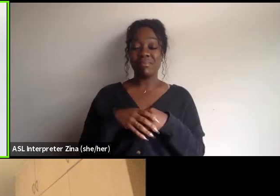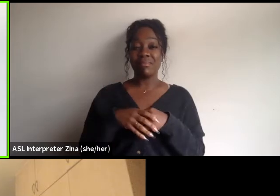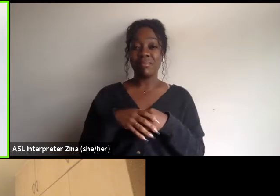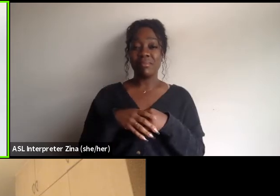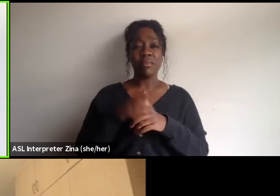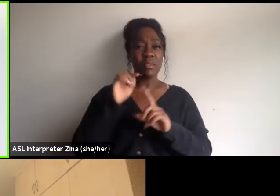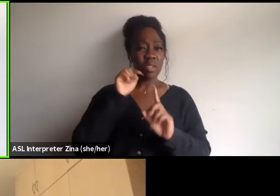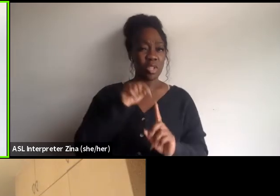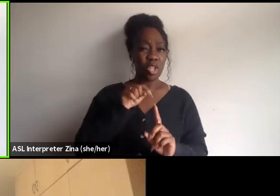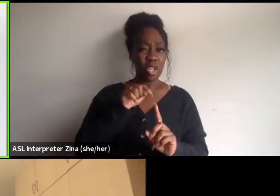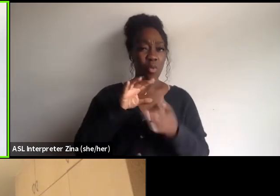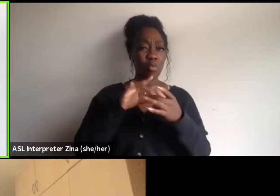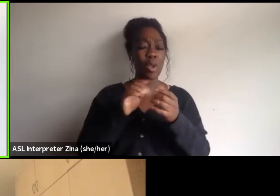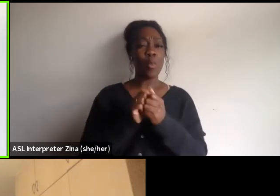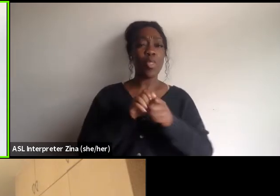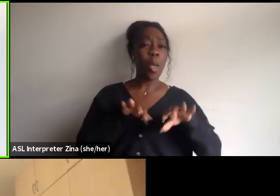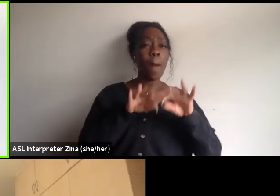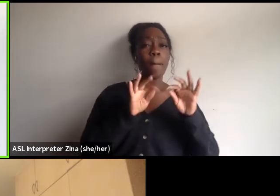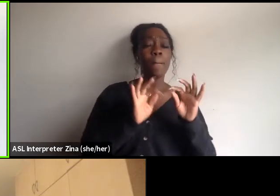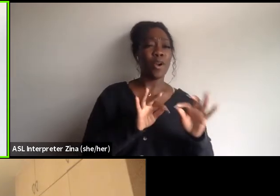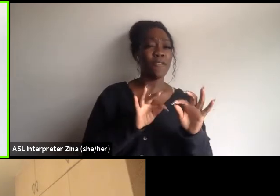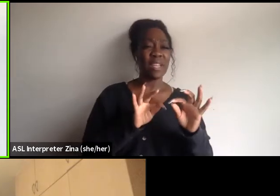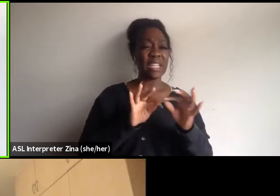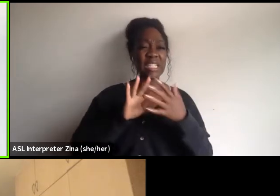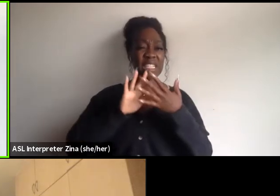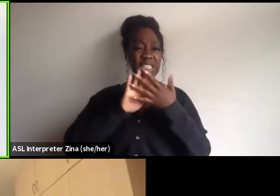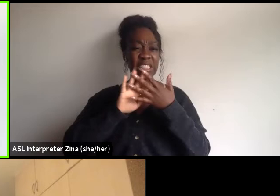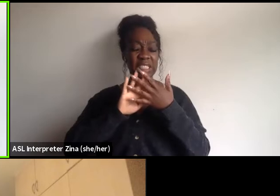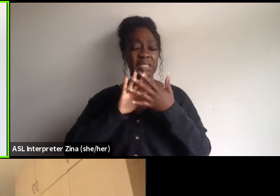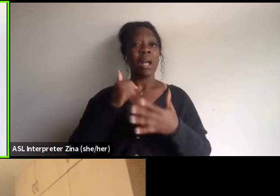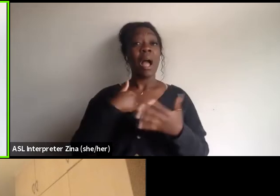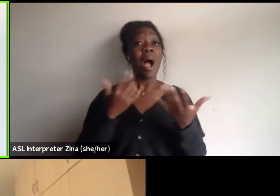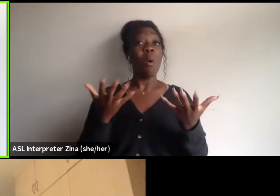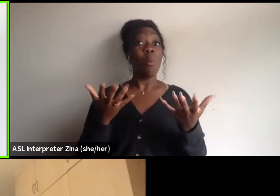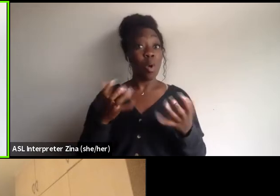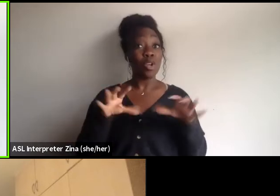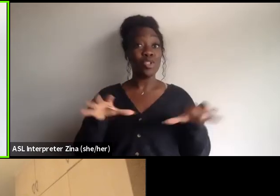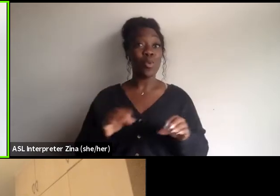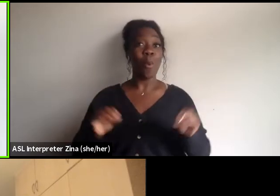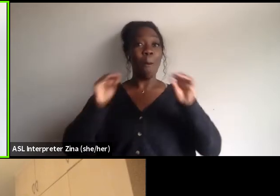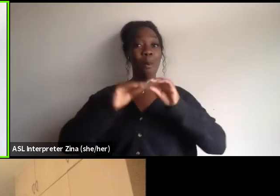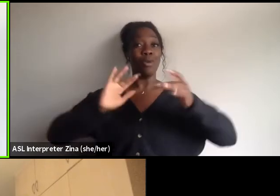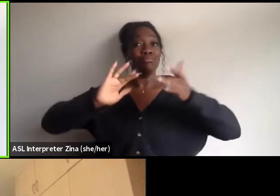I would like to do more satellite activities. So we actually started the conversation Karishma